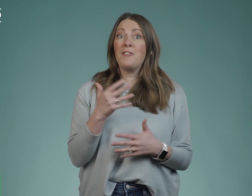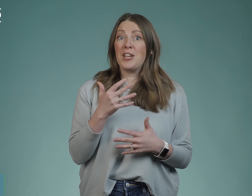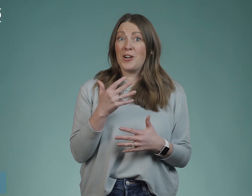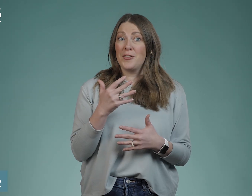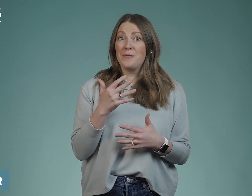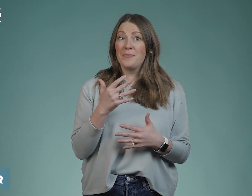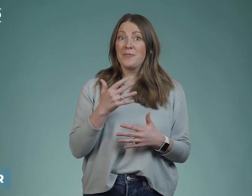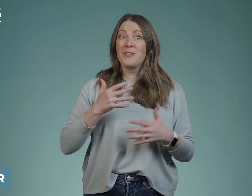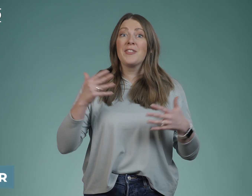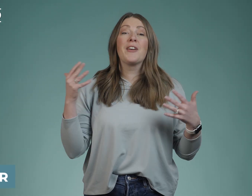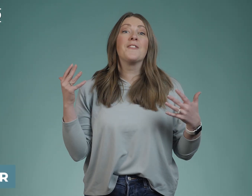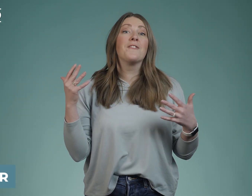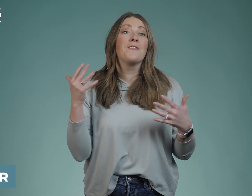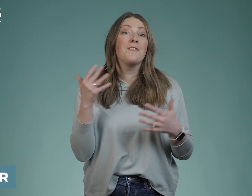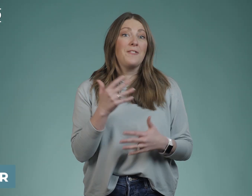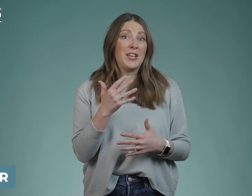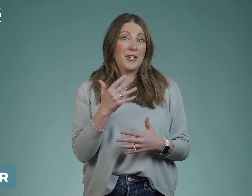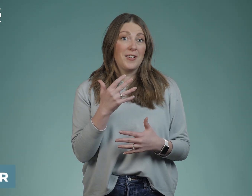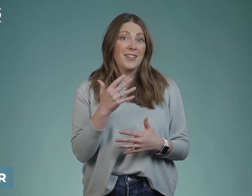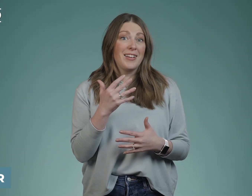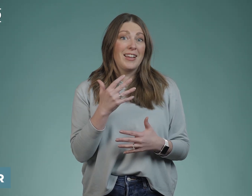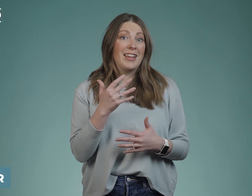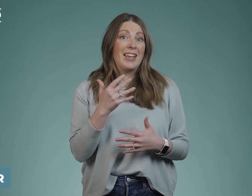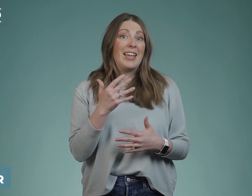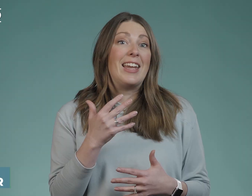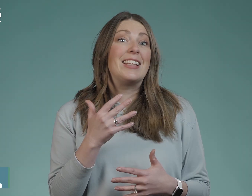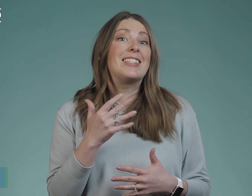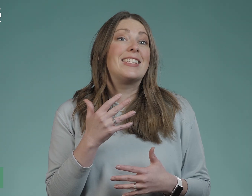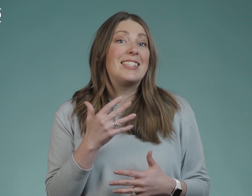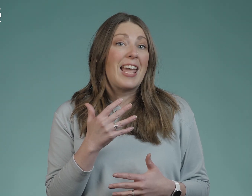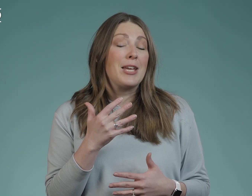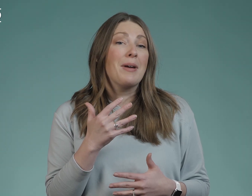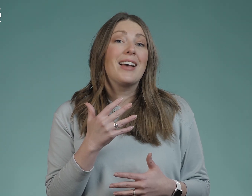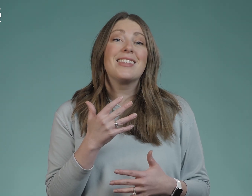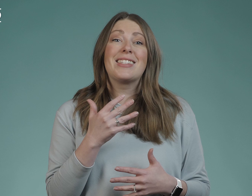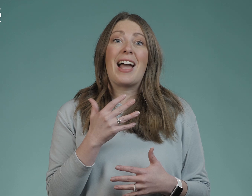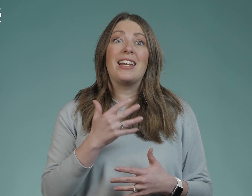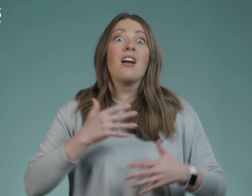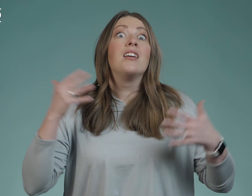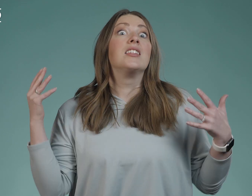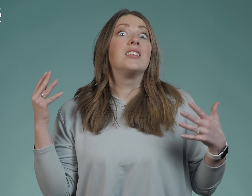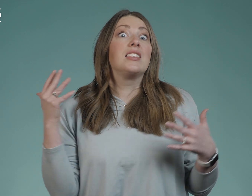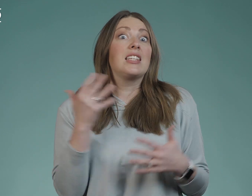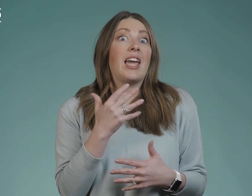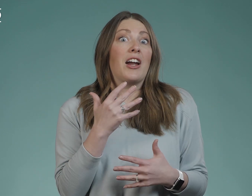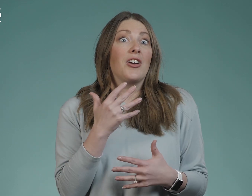Fear. It's the same as the saying scared.